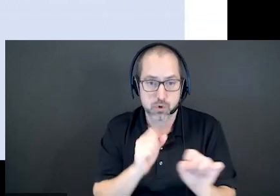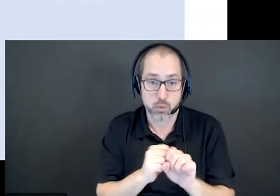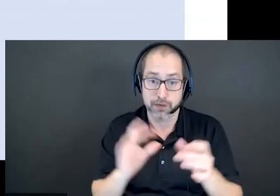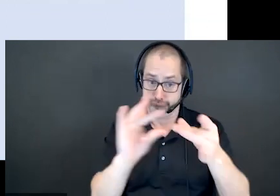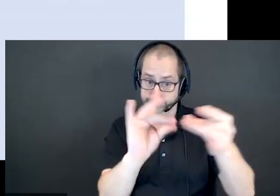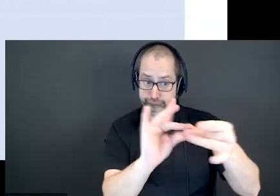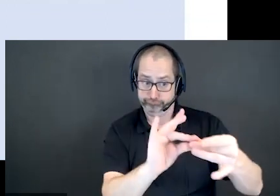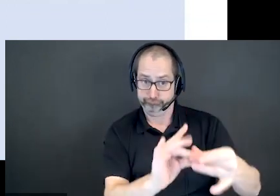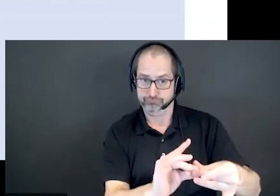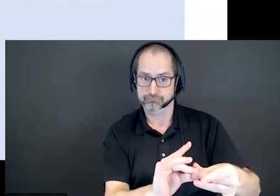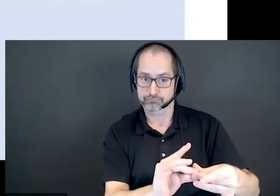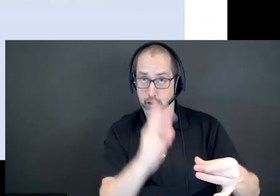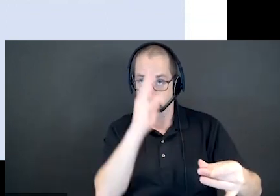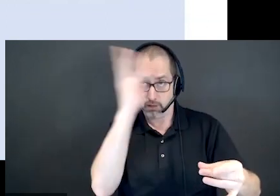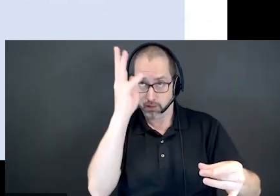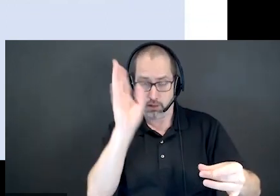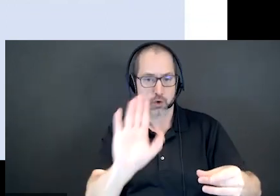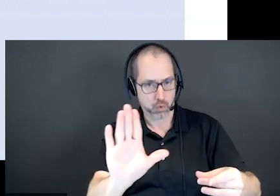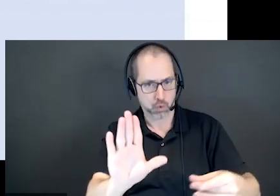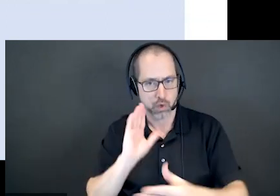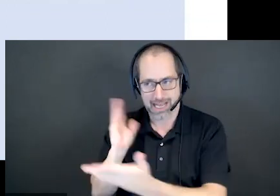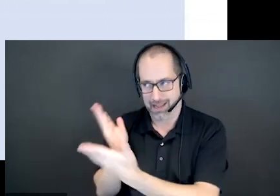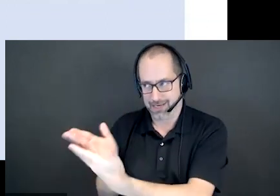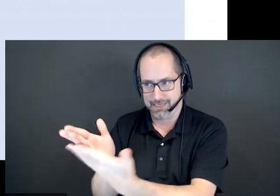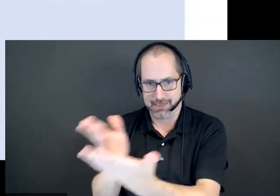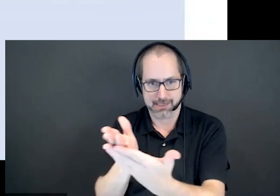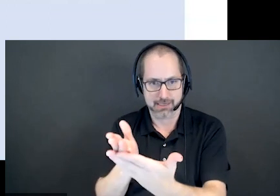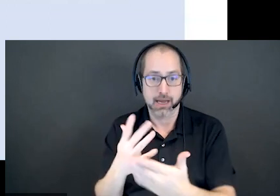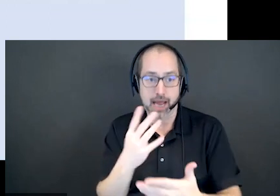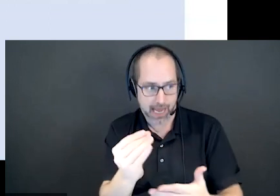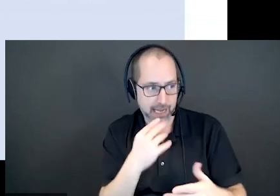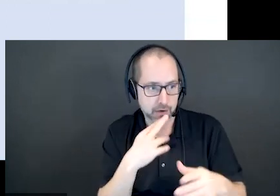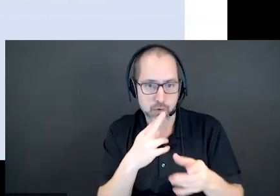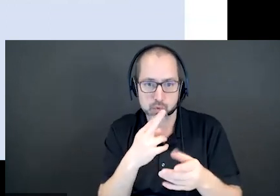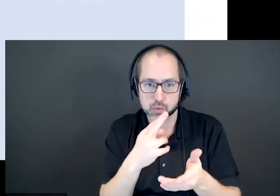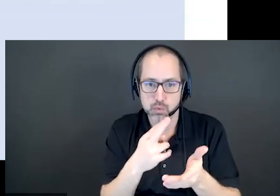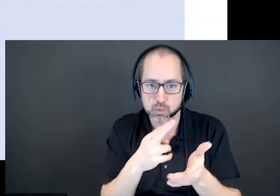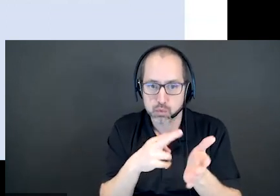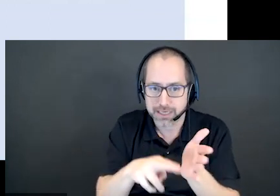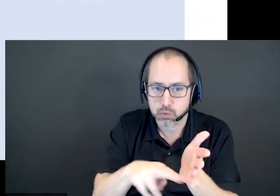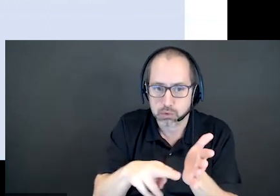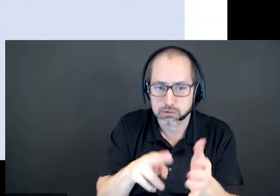saying and in addition we've provided resources and the resources are to further enrich your